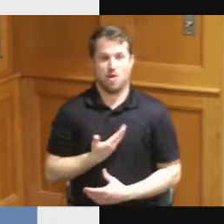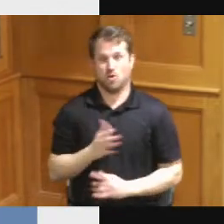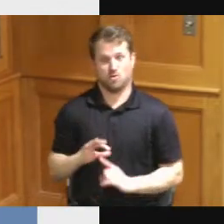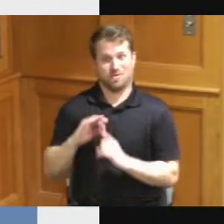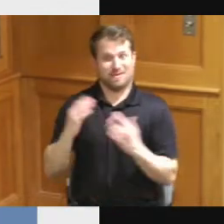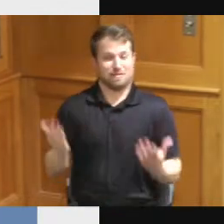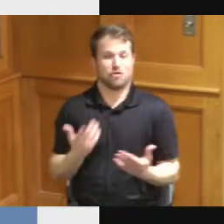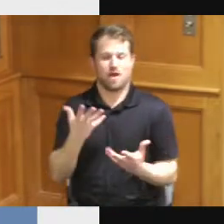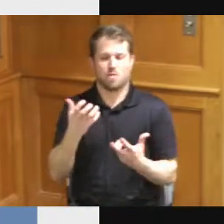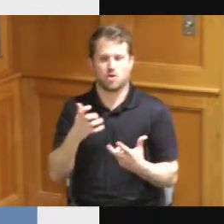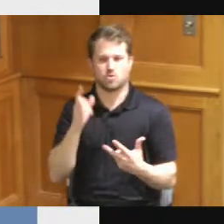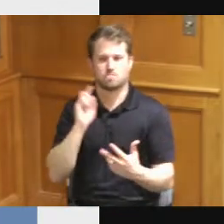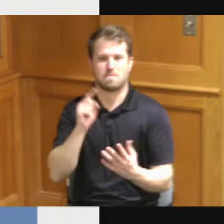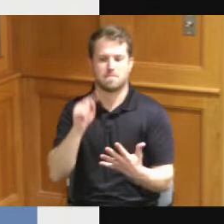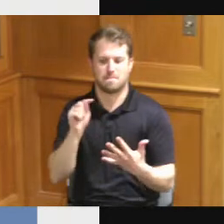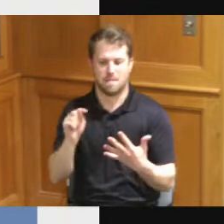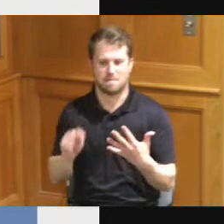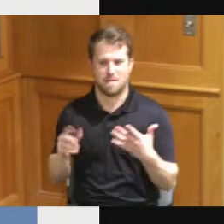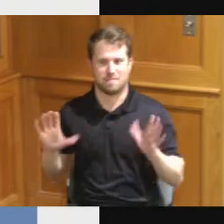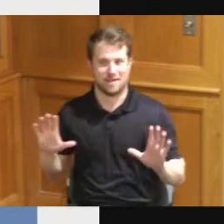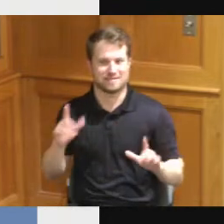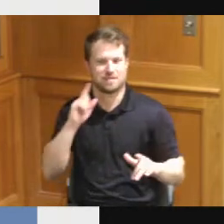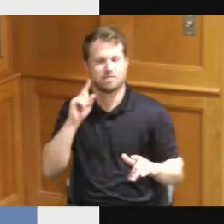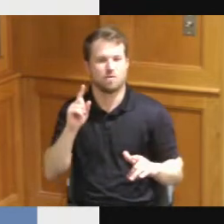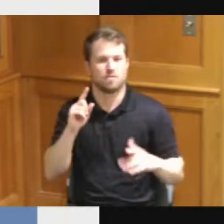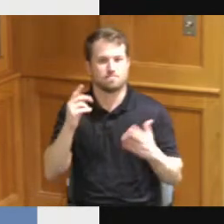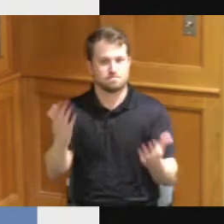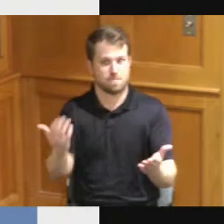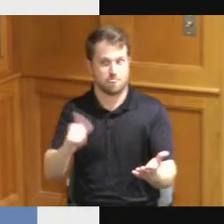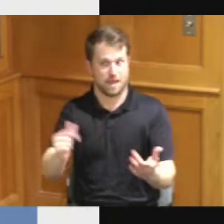that I wanted to hit for you all I'm happy to take any questions you might have